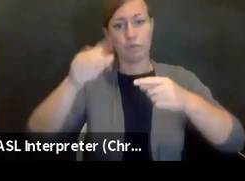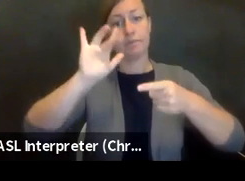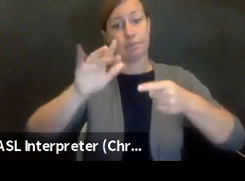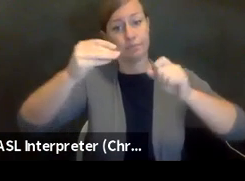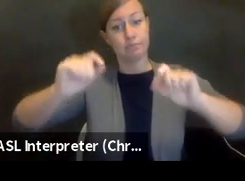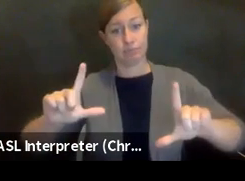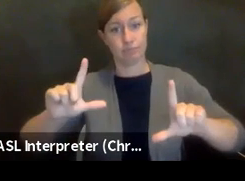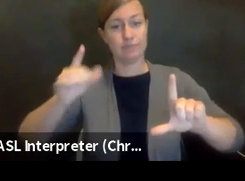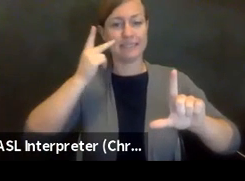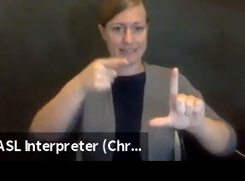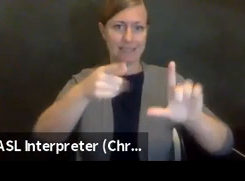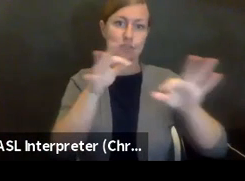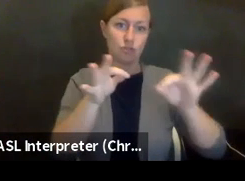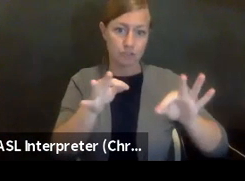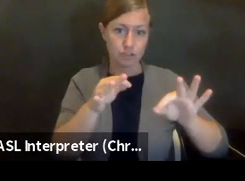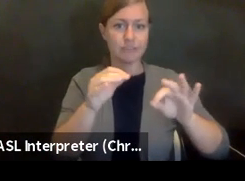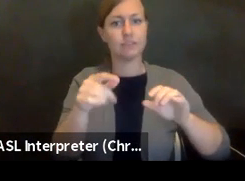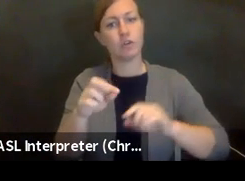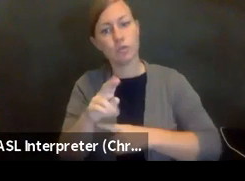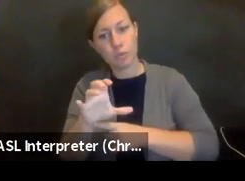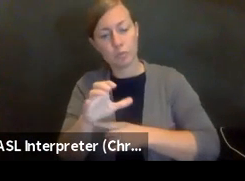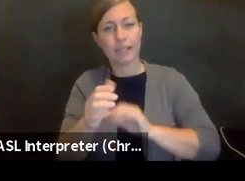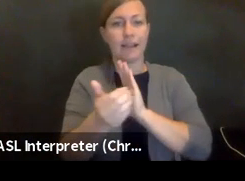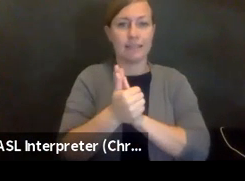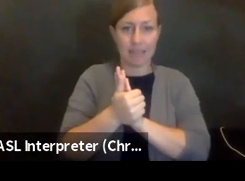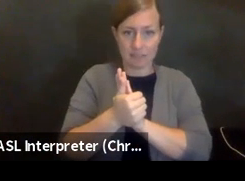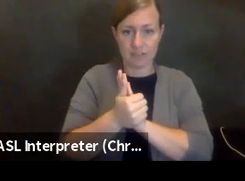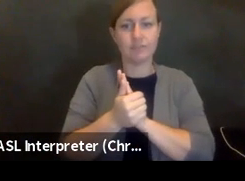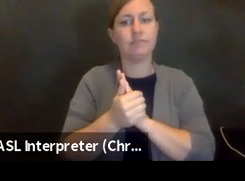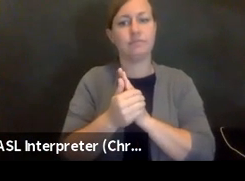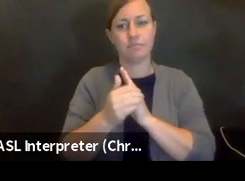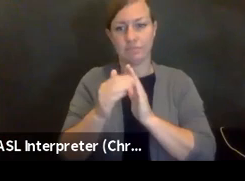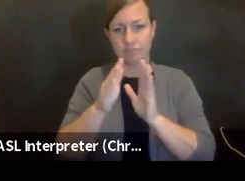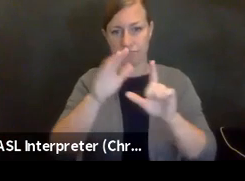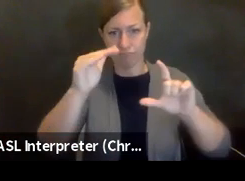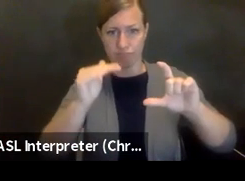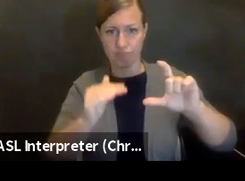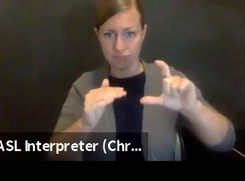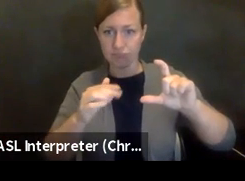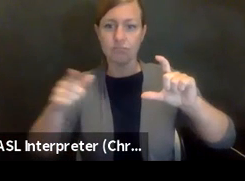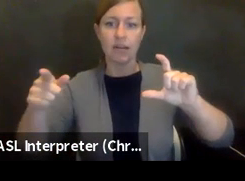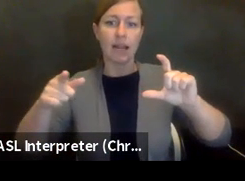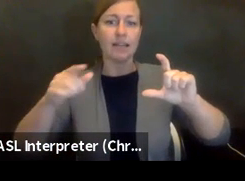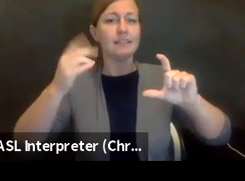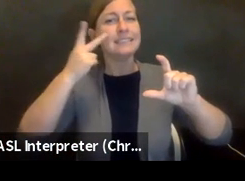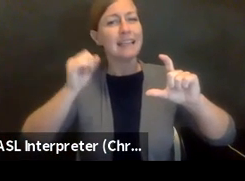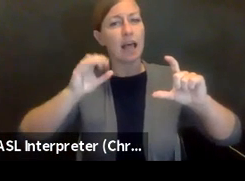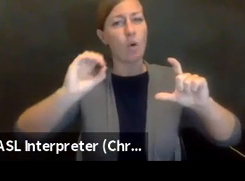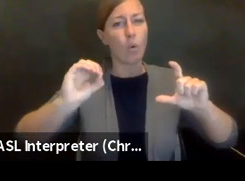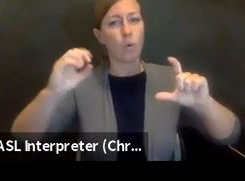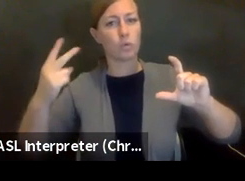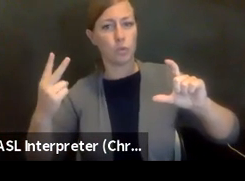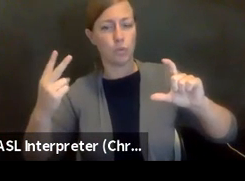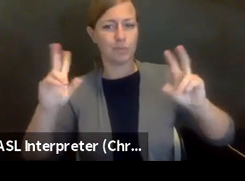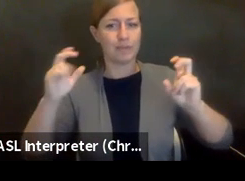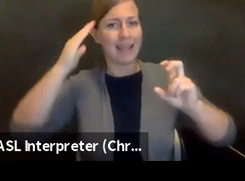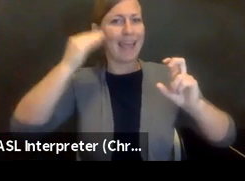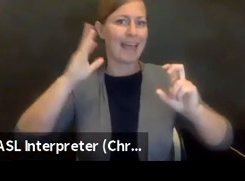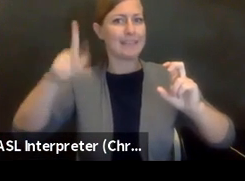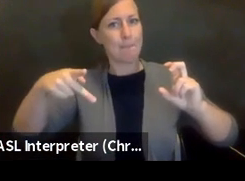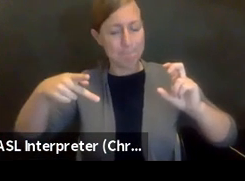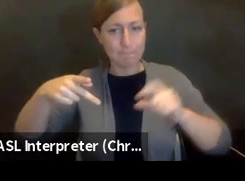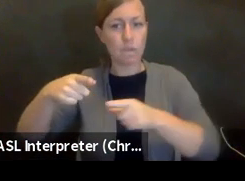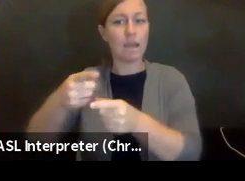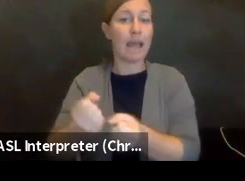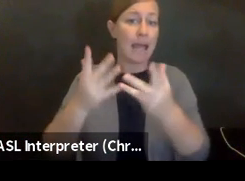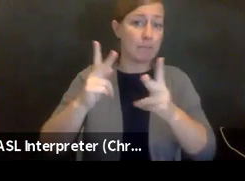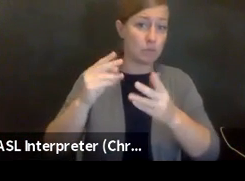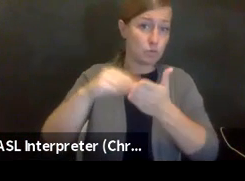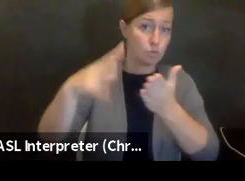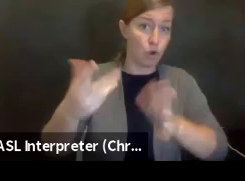Katherine Livick - ESD 112: Here's my instructions, my rubric, my attached document, and my little heads up display of how many students have turned it in, how many students I assigned it to.